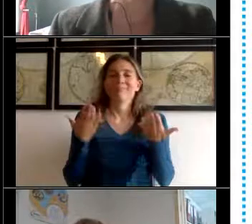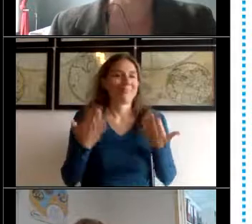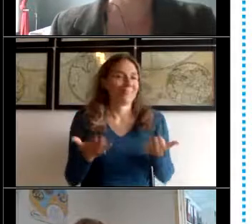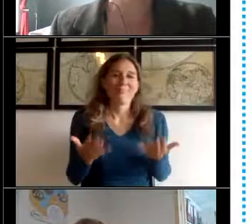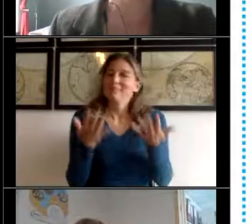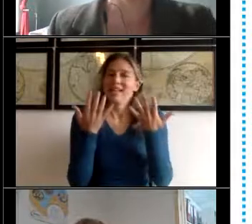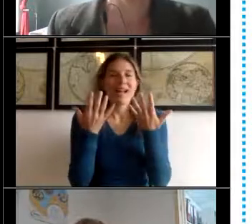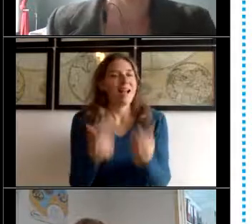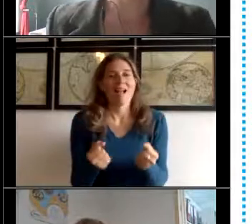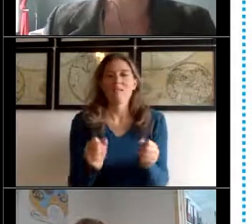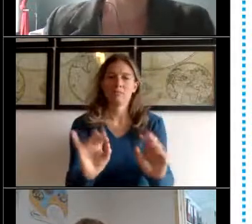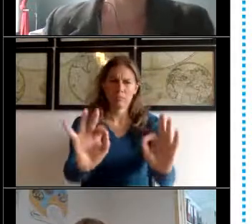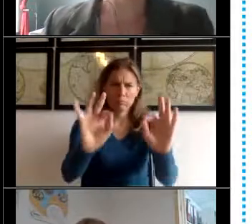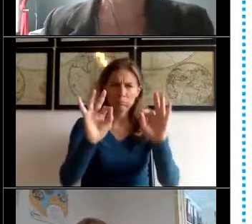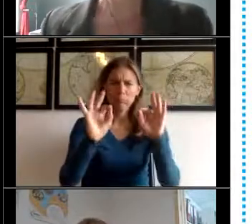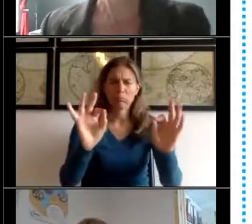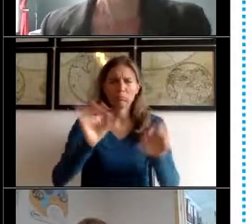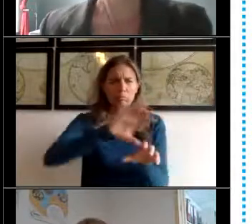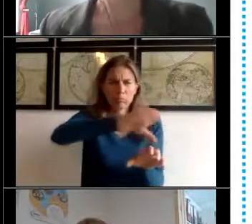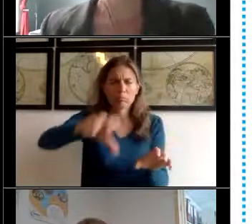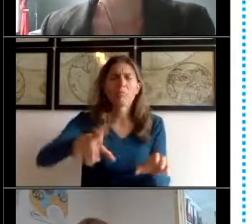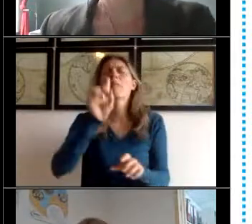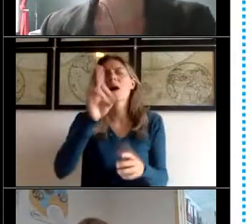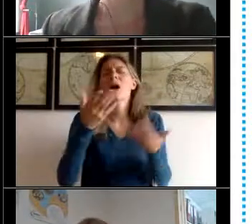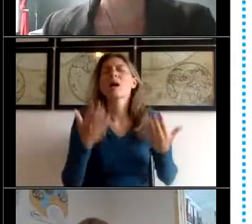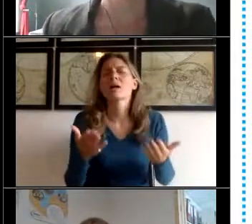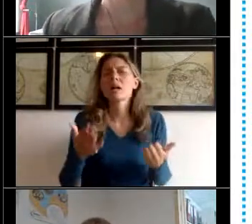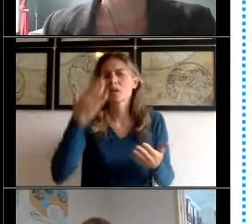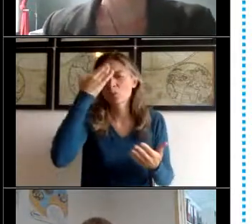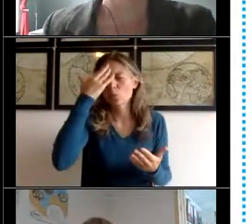We know there is the travel restriction until end of August.